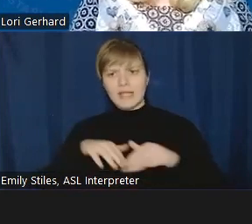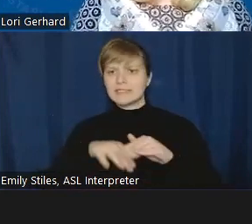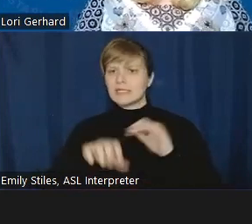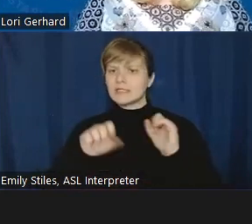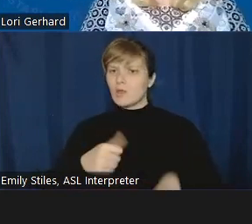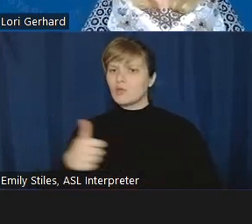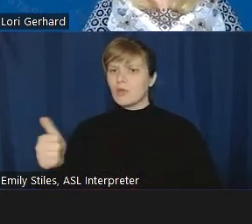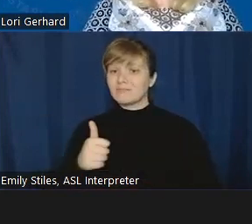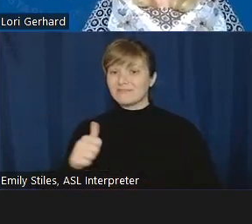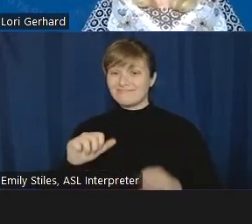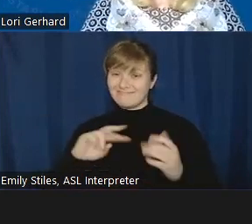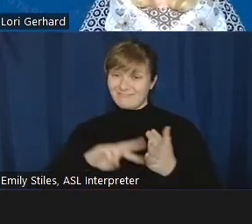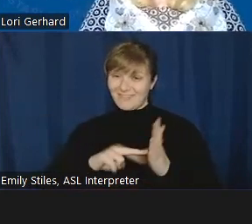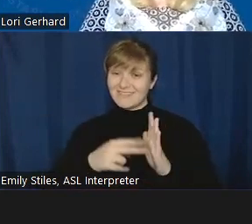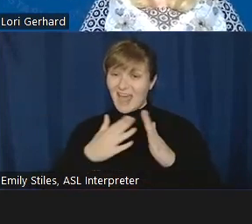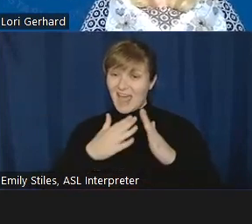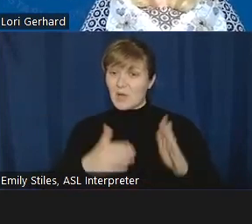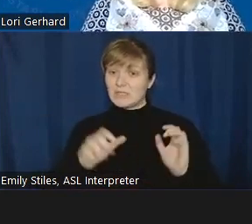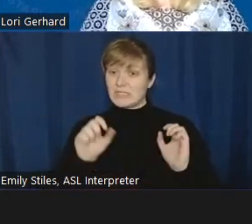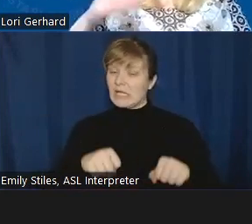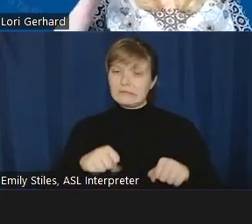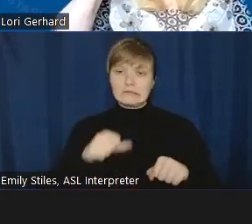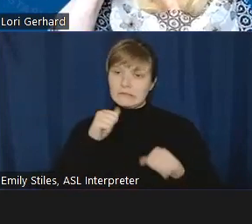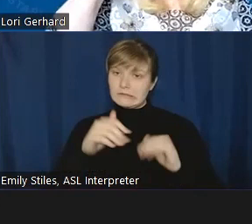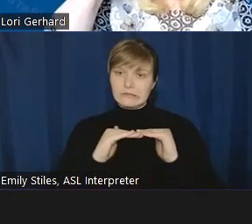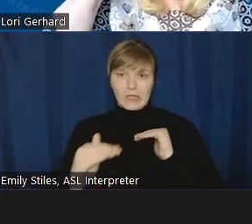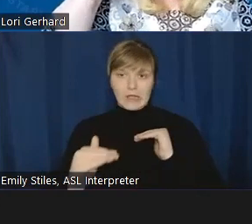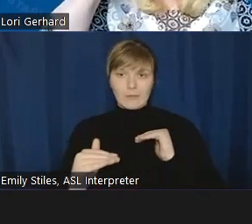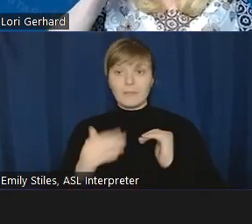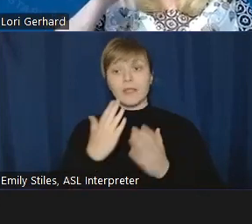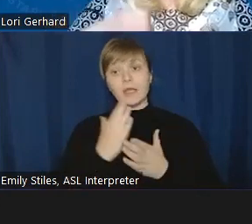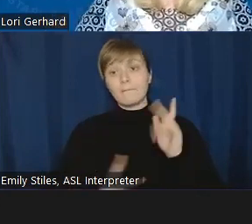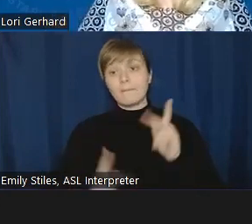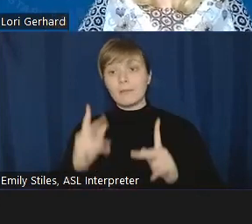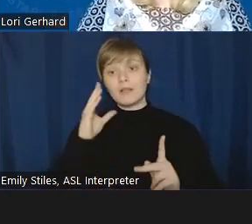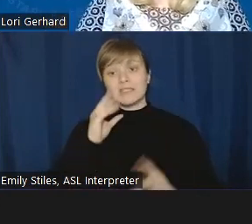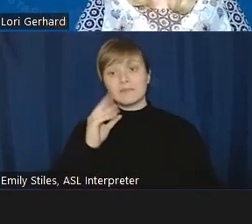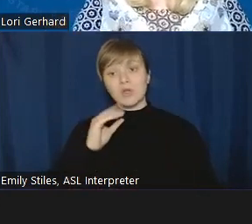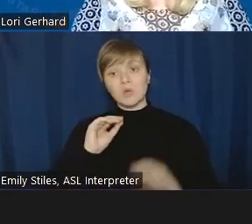can become unstable. People experiencing homelessness also need ways to get food,